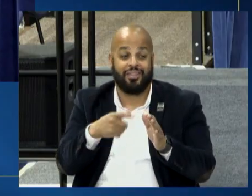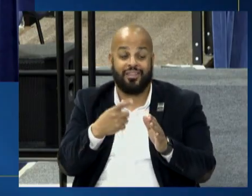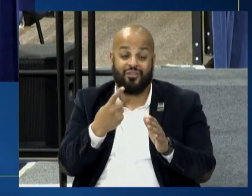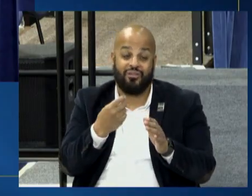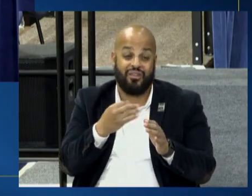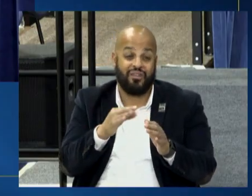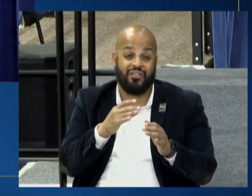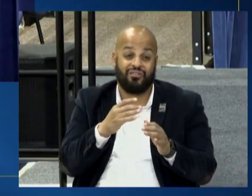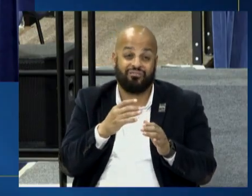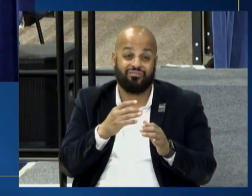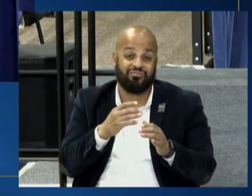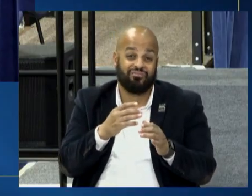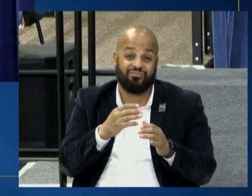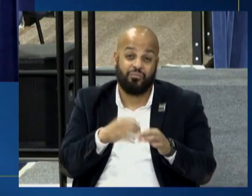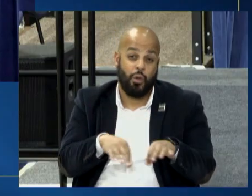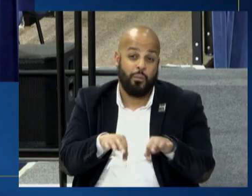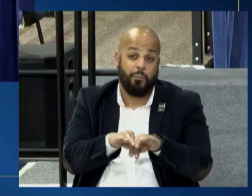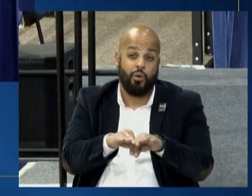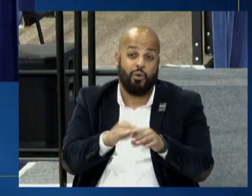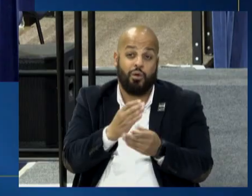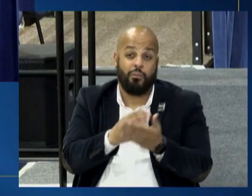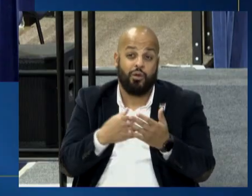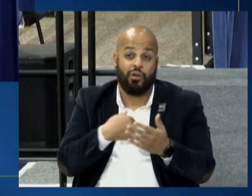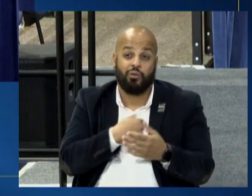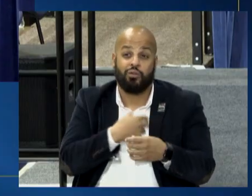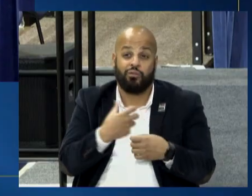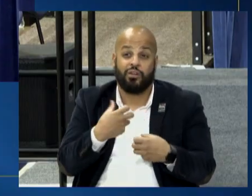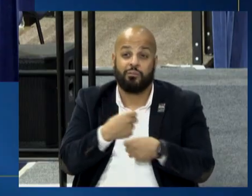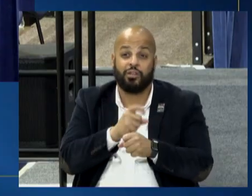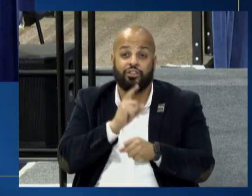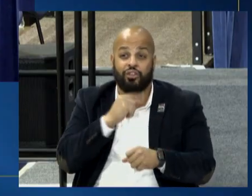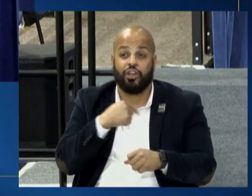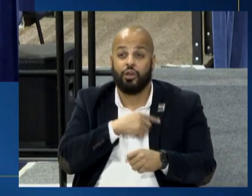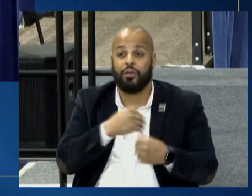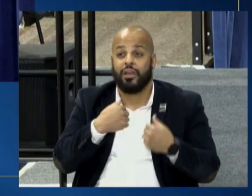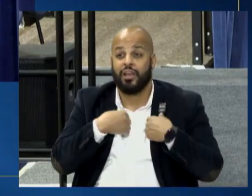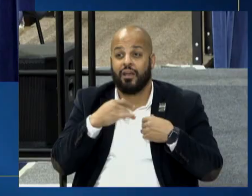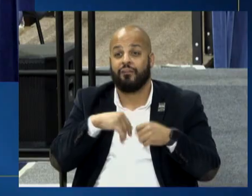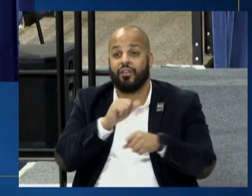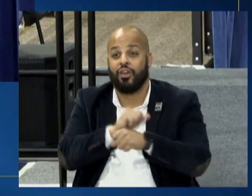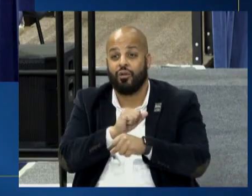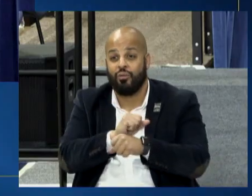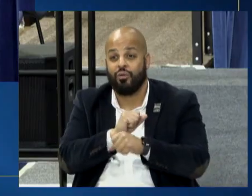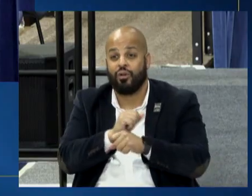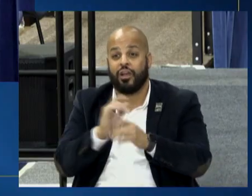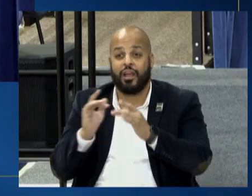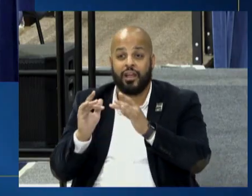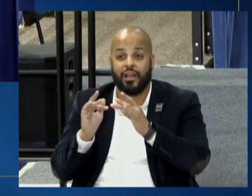We're trying to make sure that we have -- that we're creating a network of networks